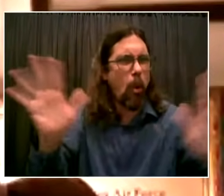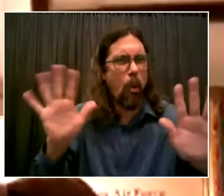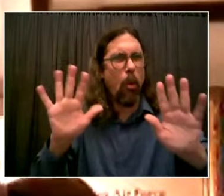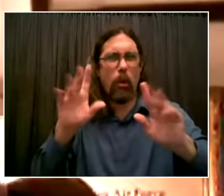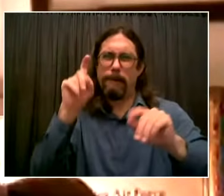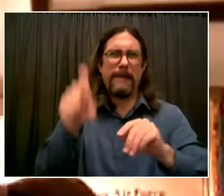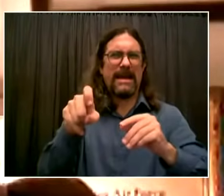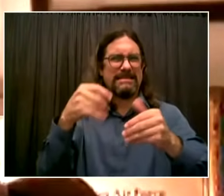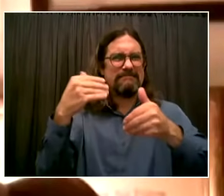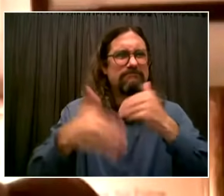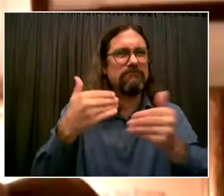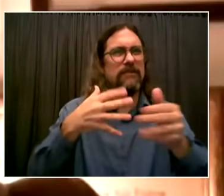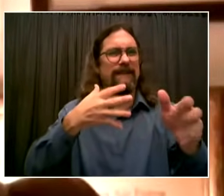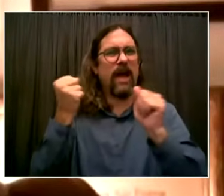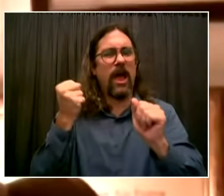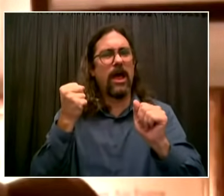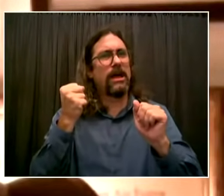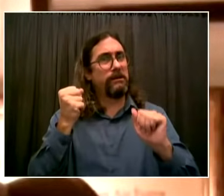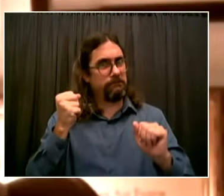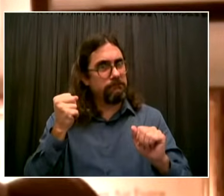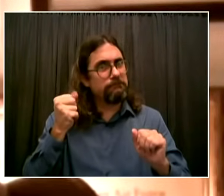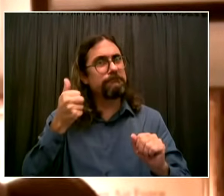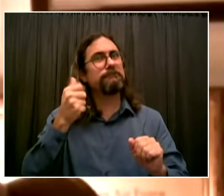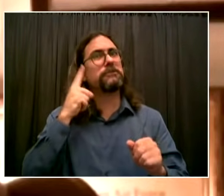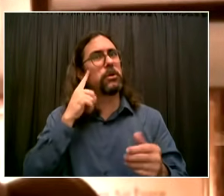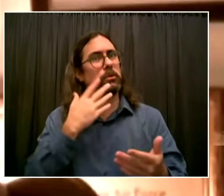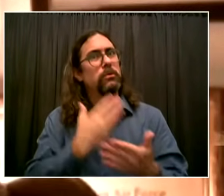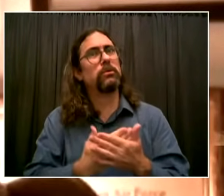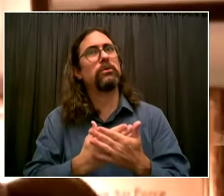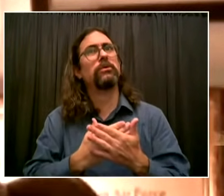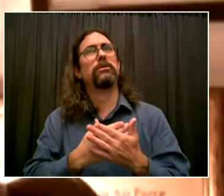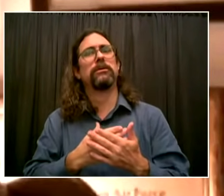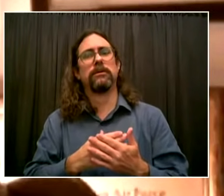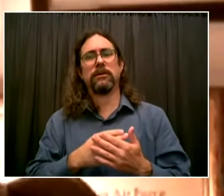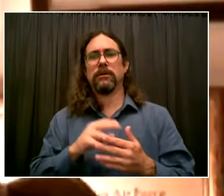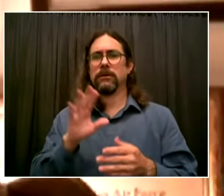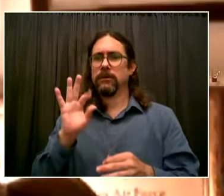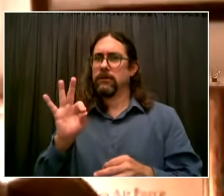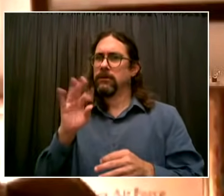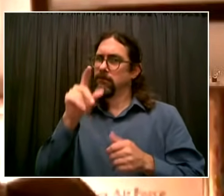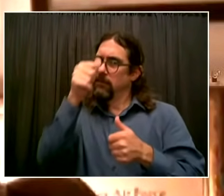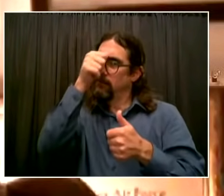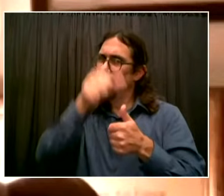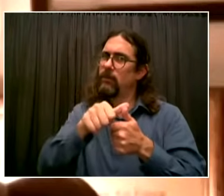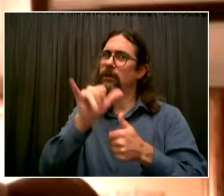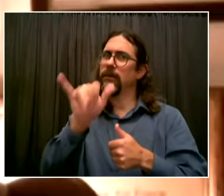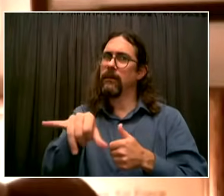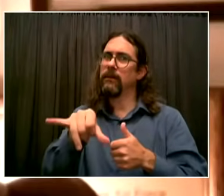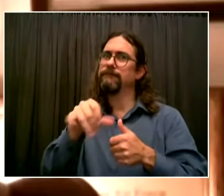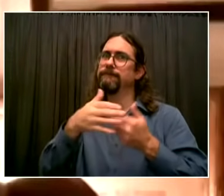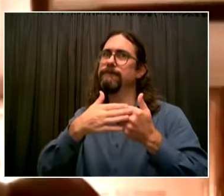DEPARTMENT. I LOVE WHAT YOU'RE DOING WITH CUSTOMER SERVICE,